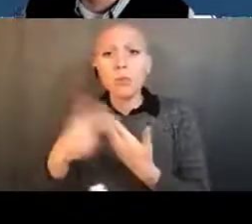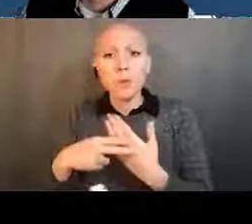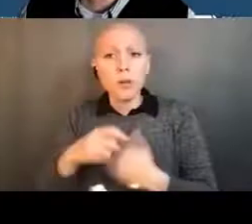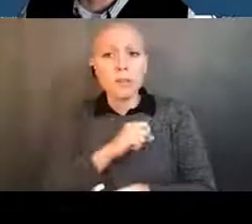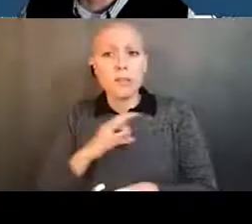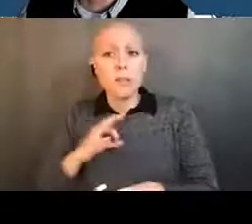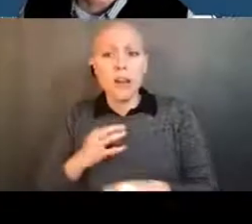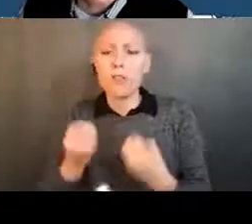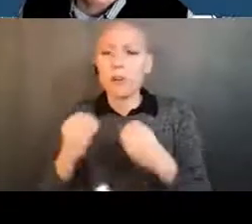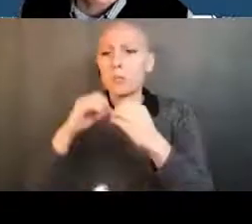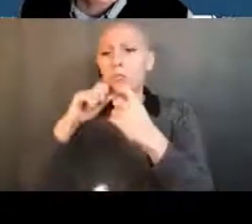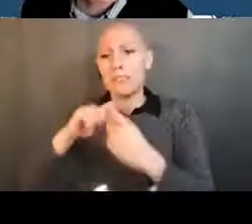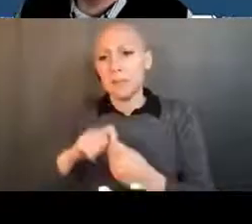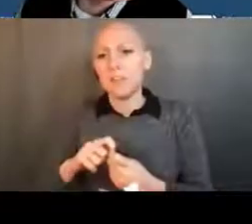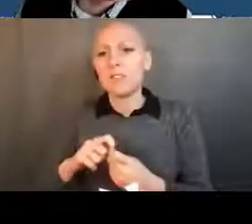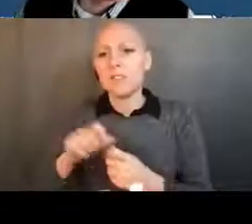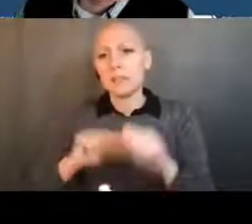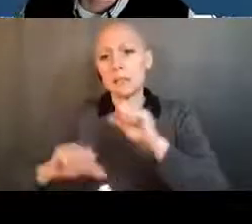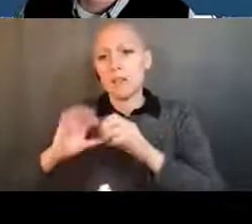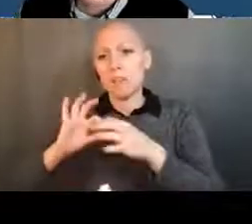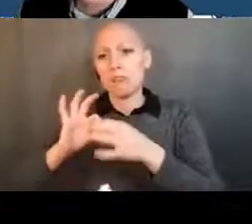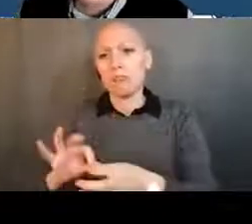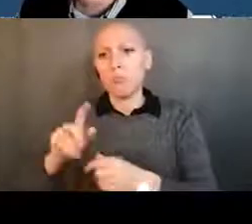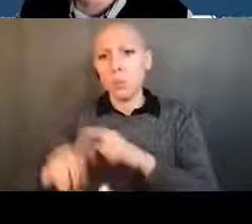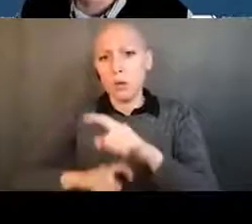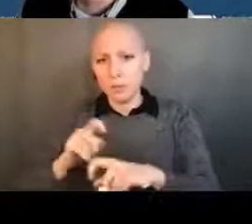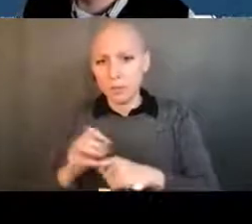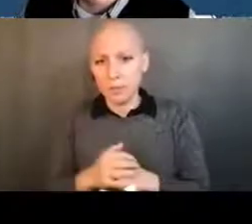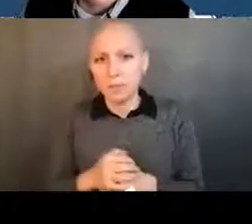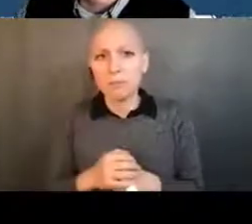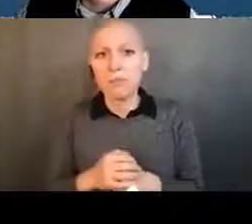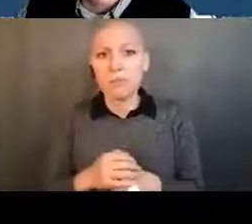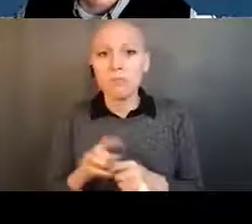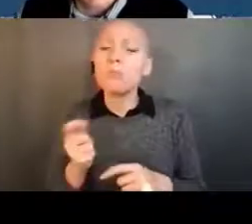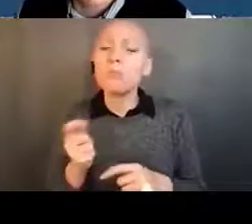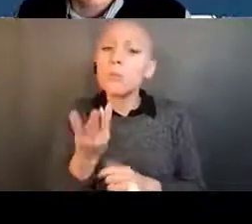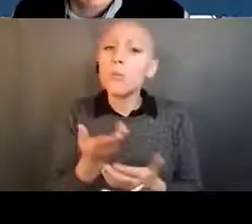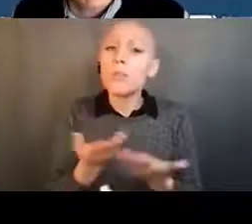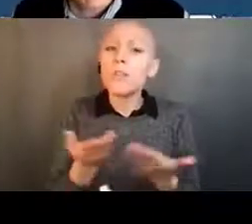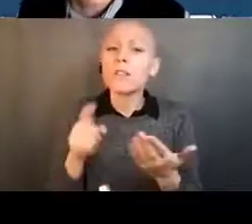but in review there are a few things to consider that your reviewers will be asked to address.